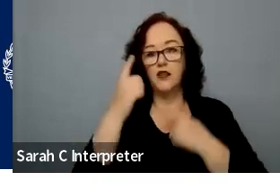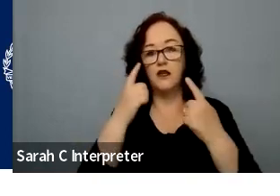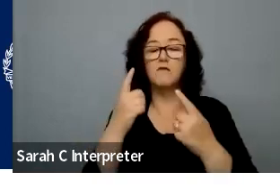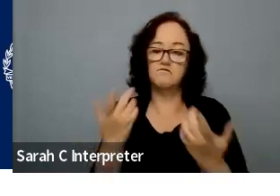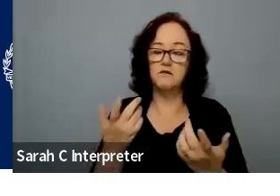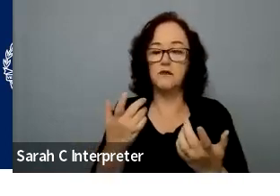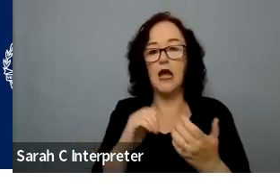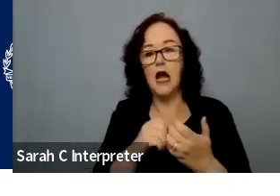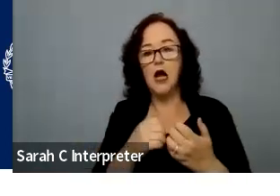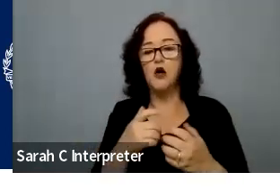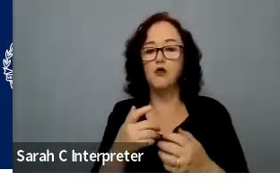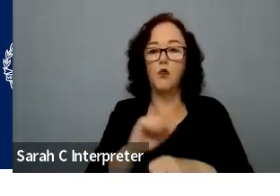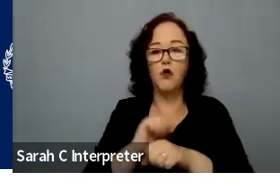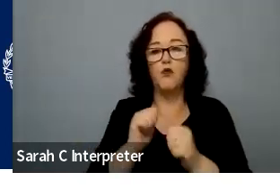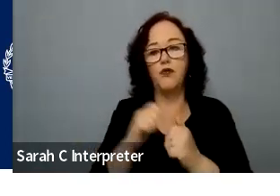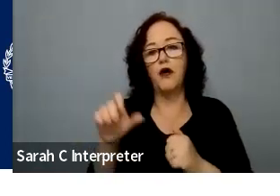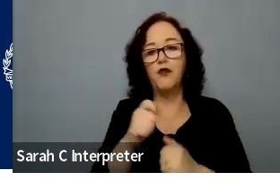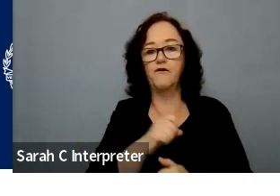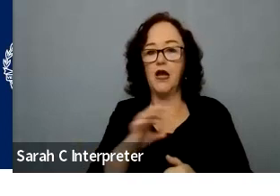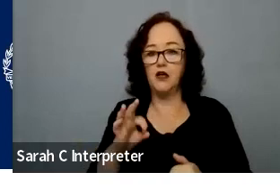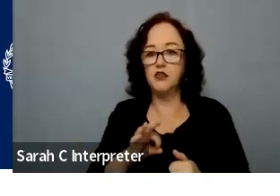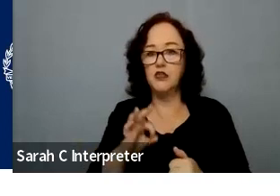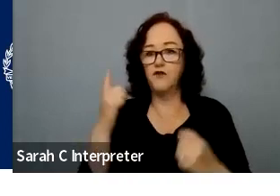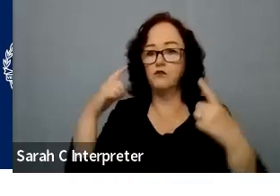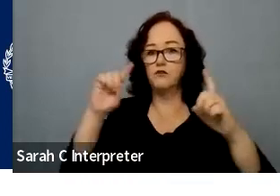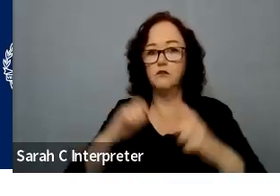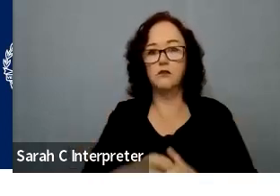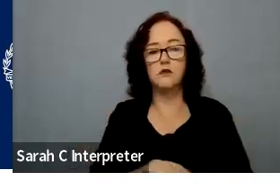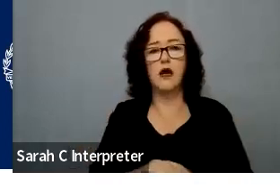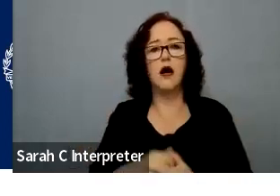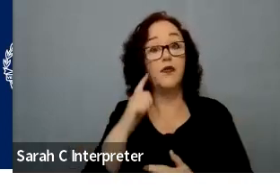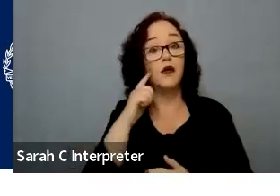you know, make that happen. Another challenge, and I think it's a really important one is the